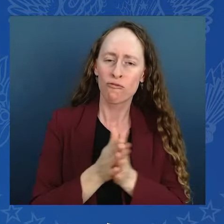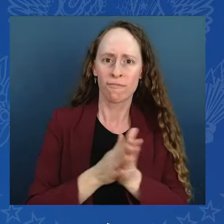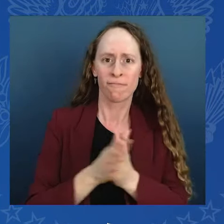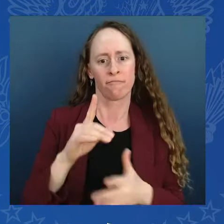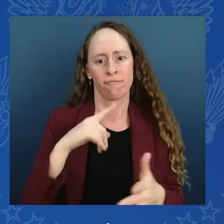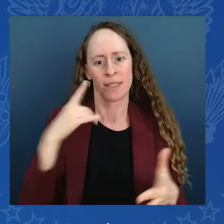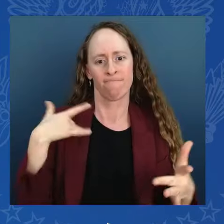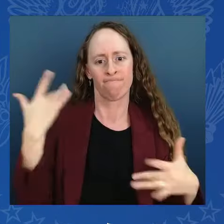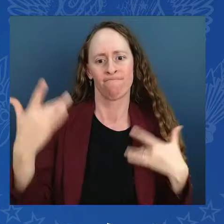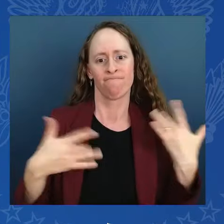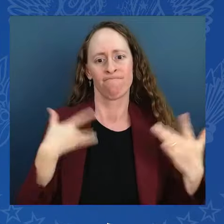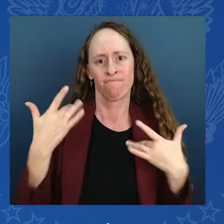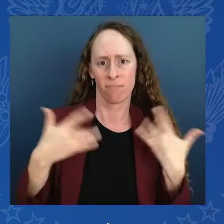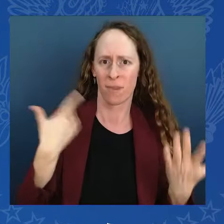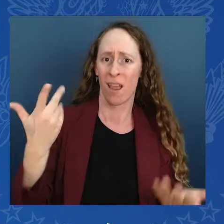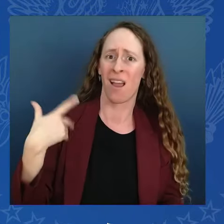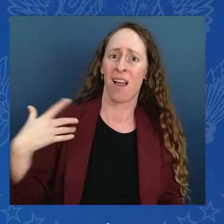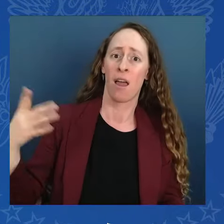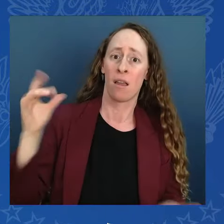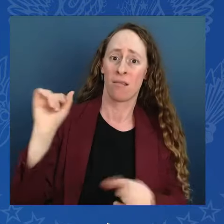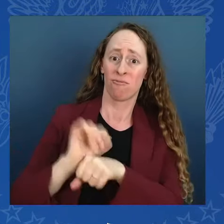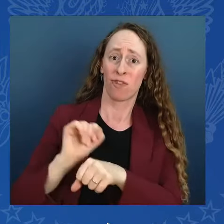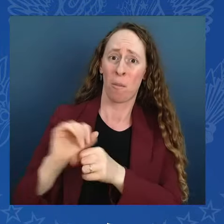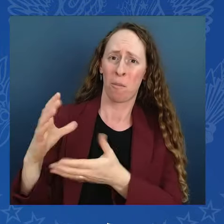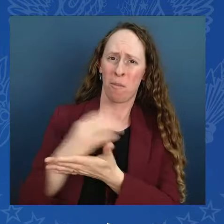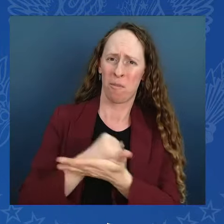I'm helping a family in our community have access to clean drinking water.